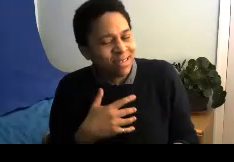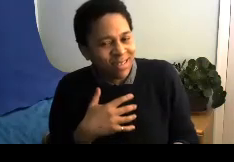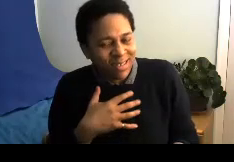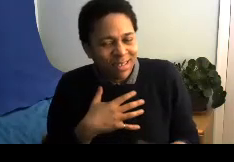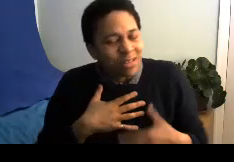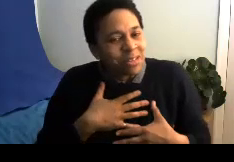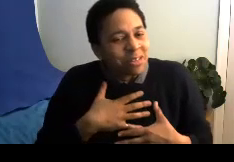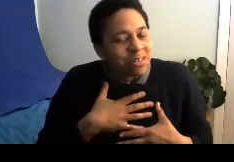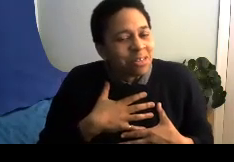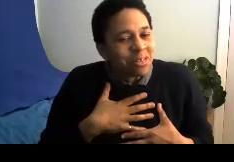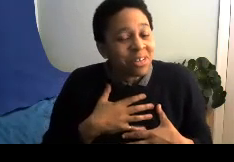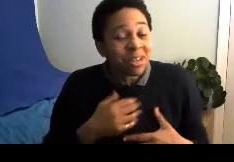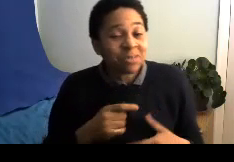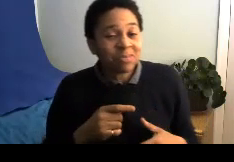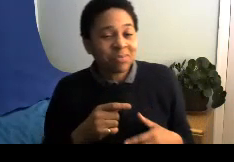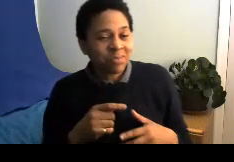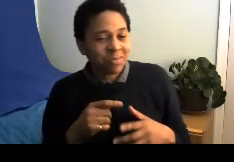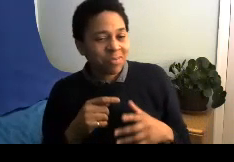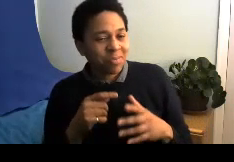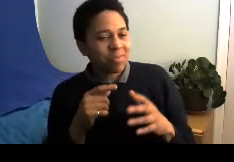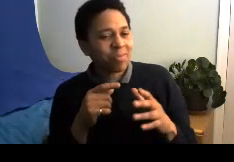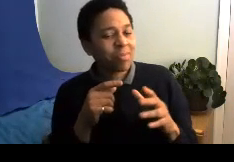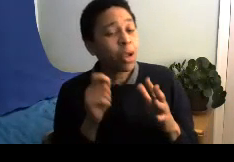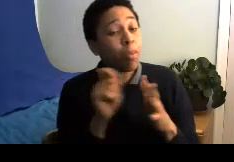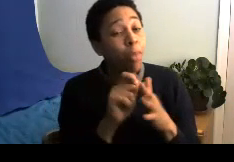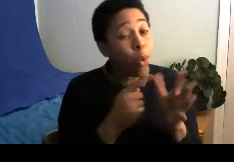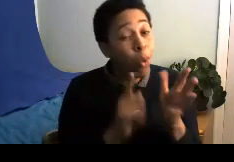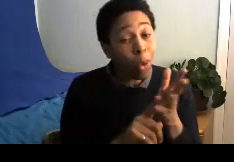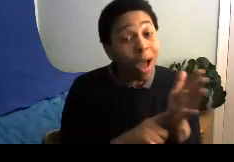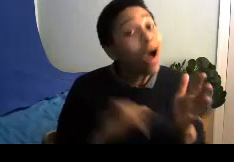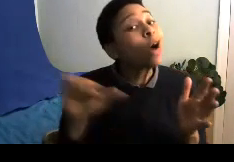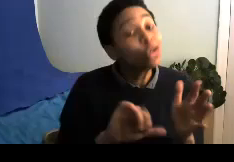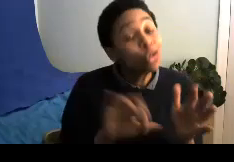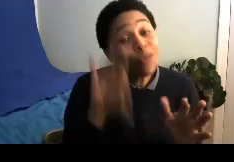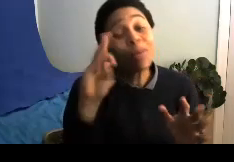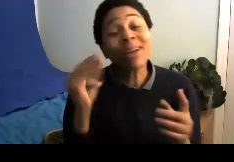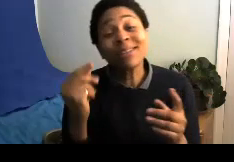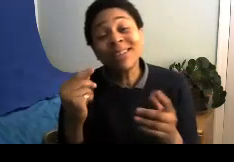of like [incomprehensible] fun... in this very depressing lockdown.